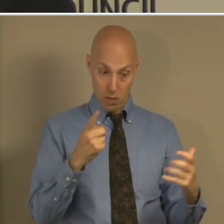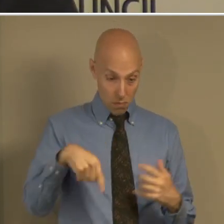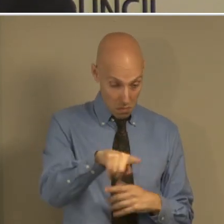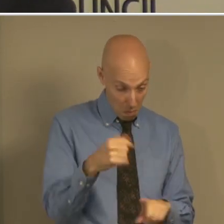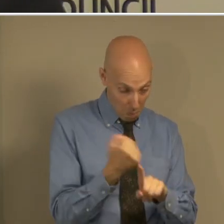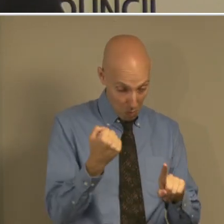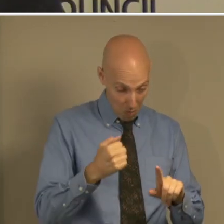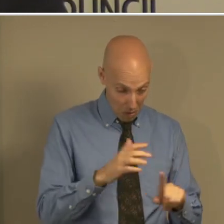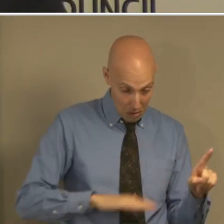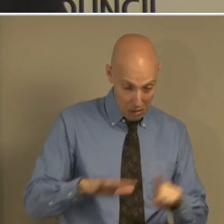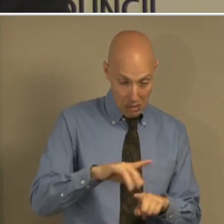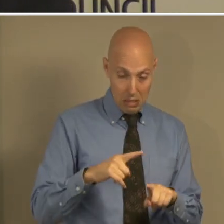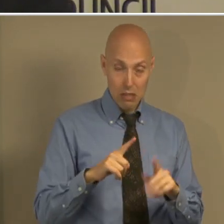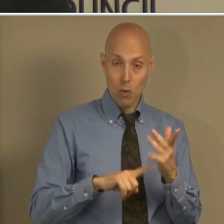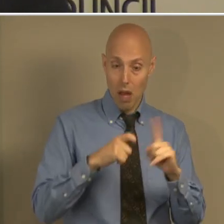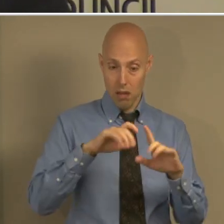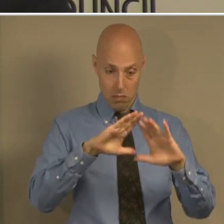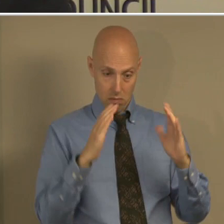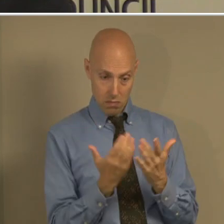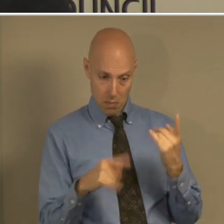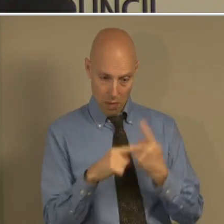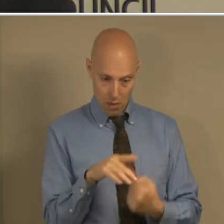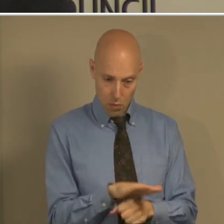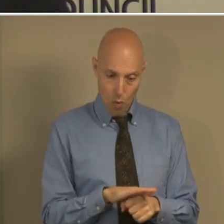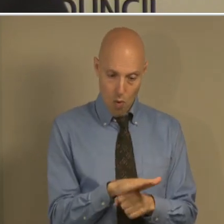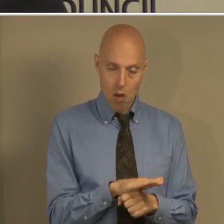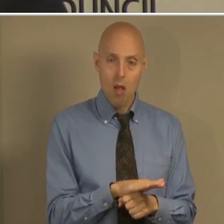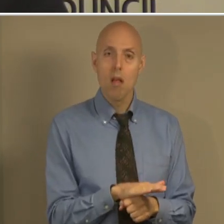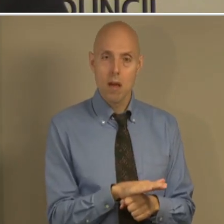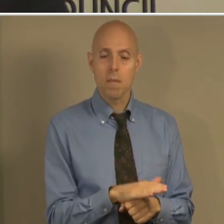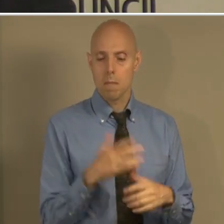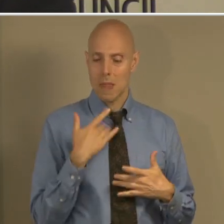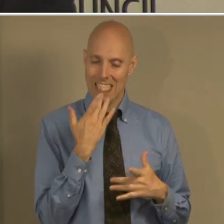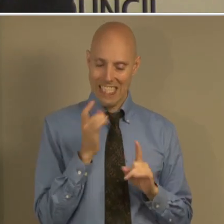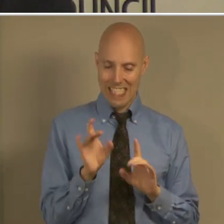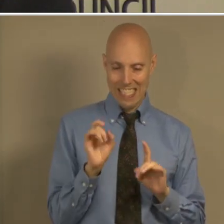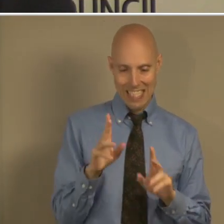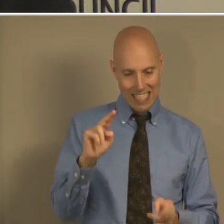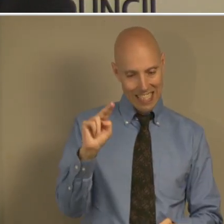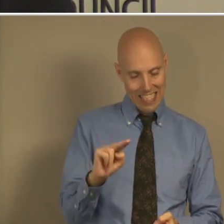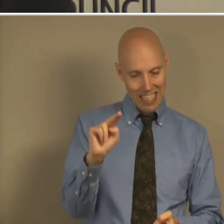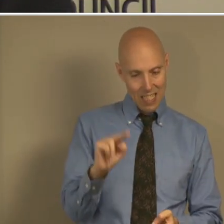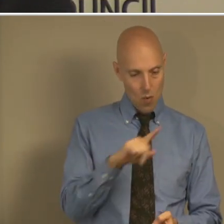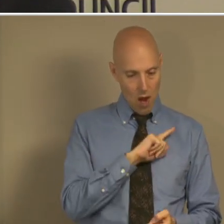as well as locally, as well as where they are. They were guided by us towards lower planning figures to protect smaller organisations,